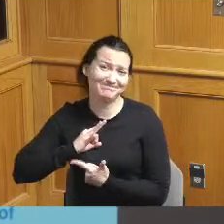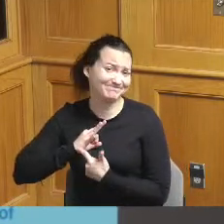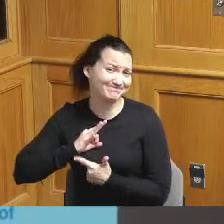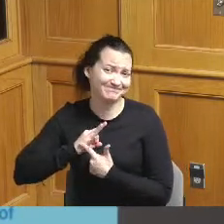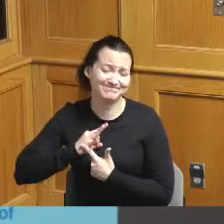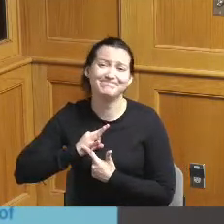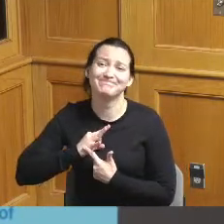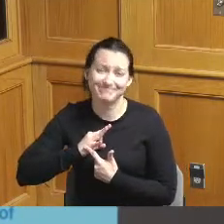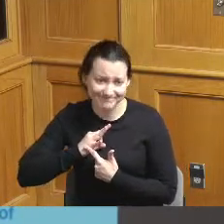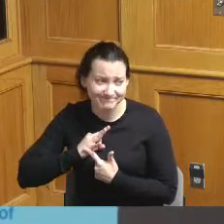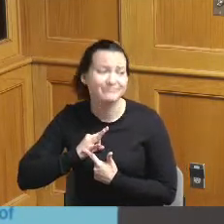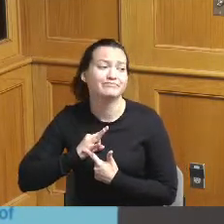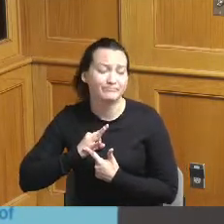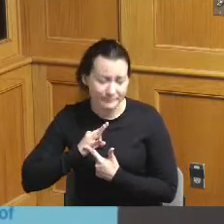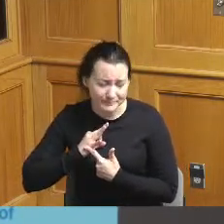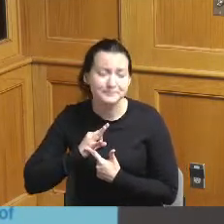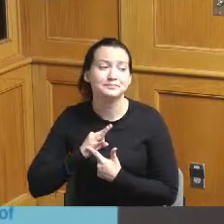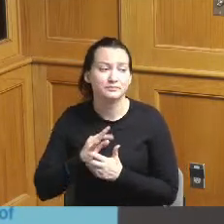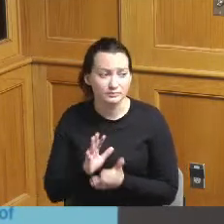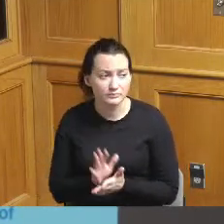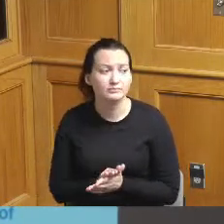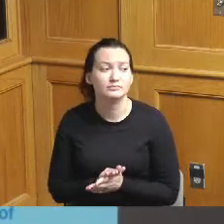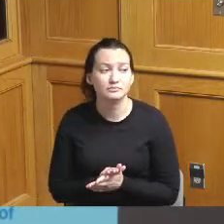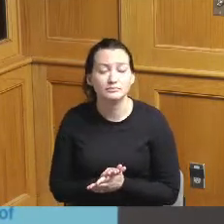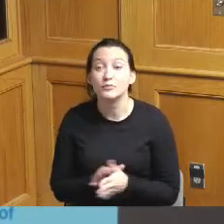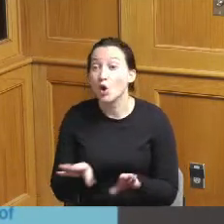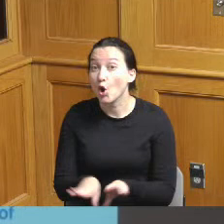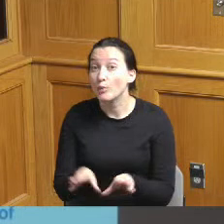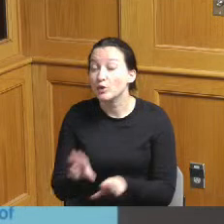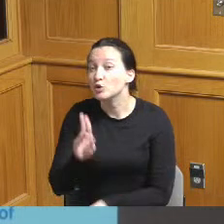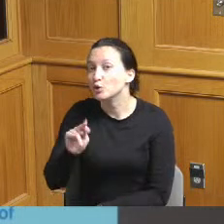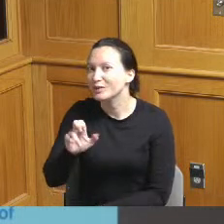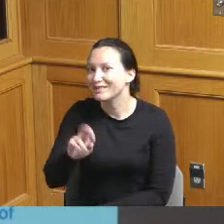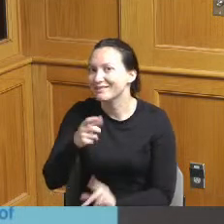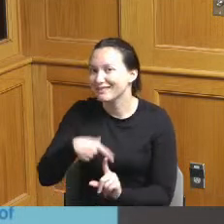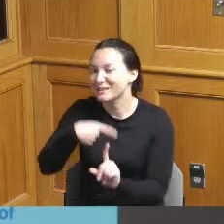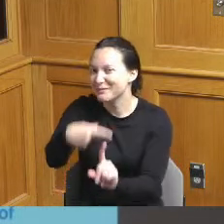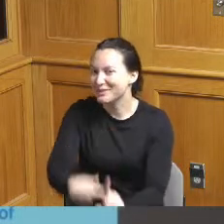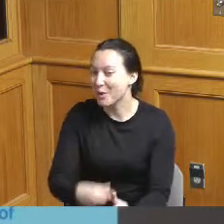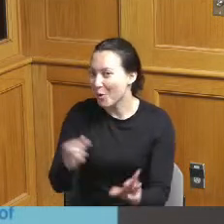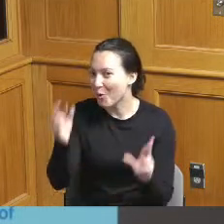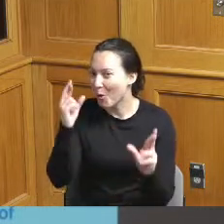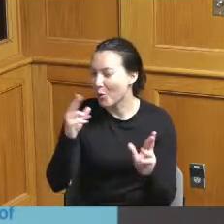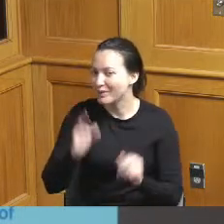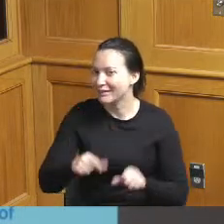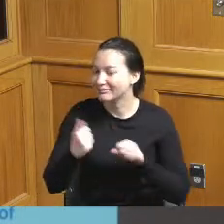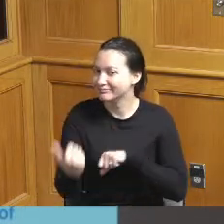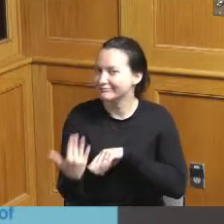entering into reopener with the Union next month that we hope will be able to address some of the